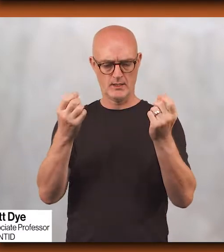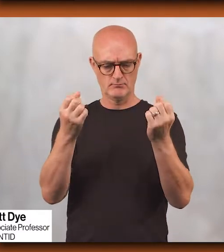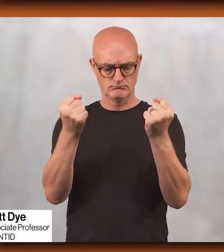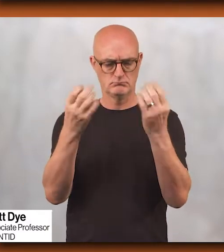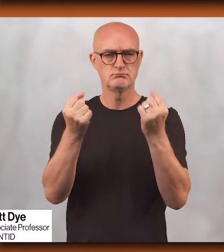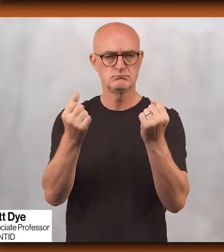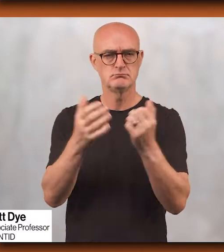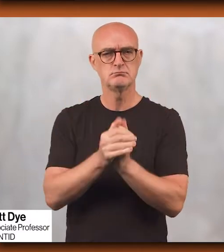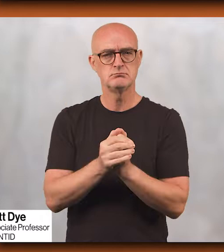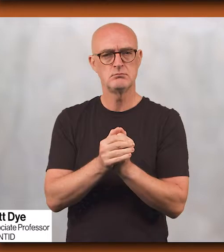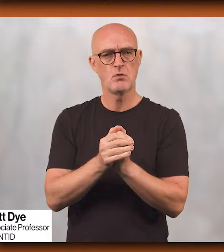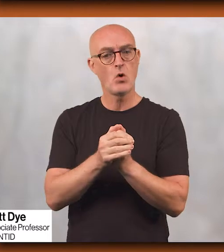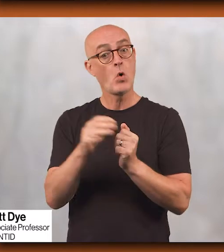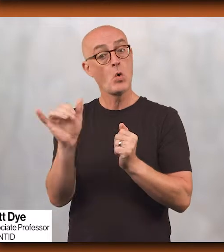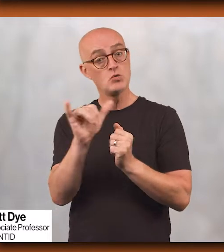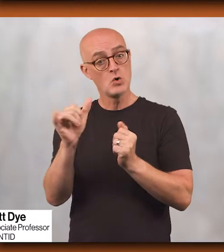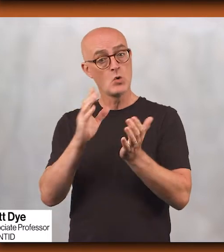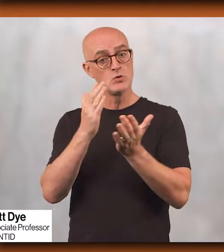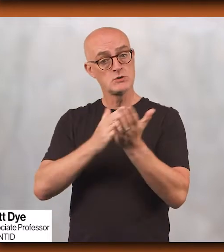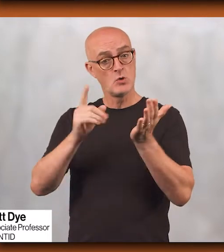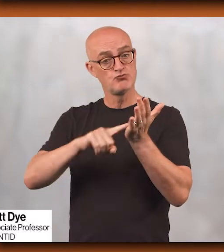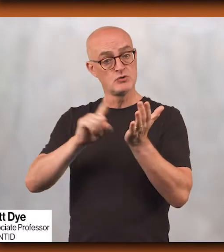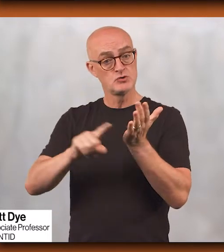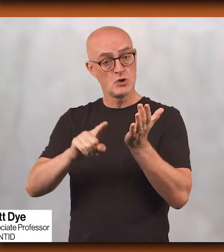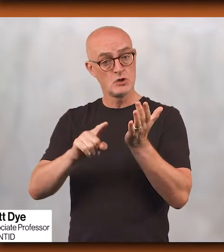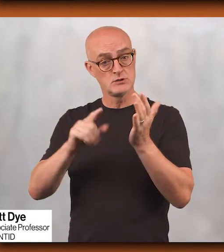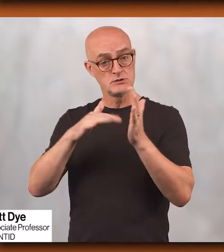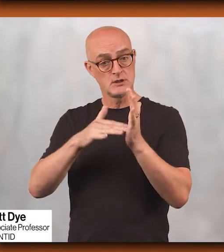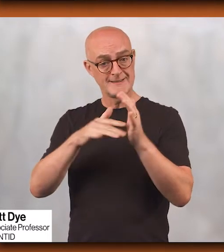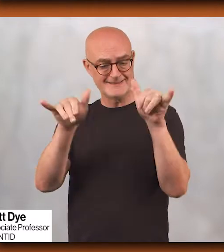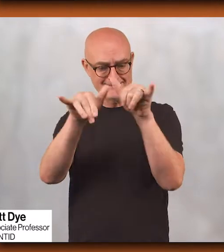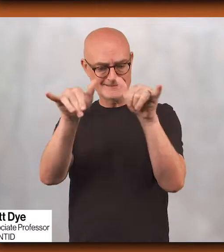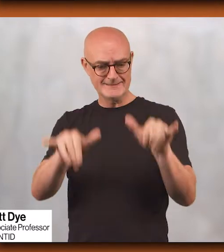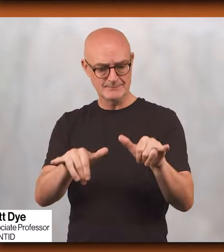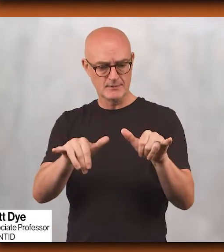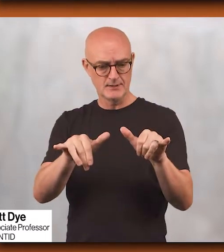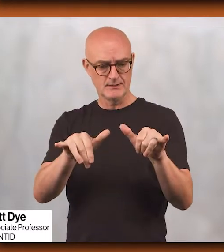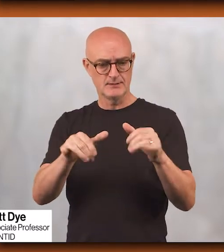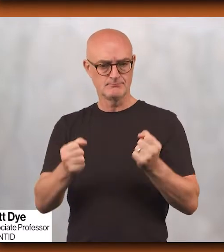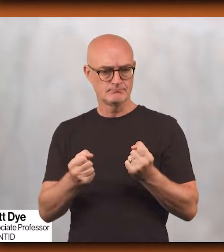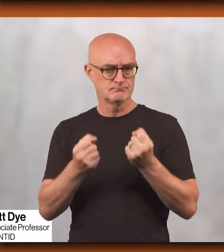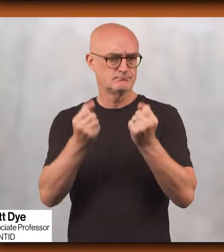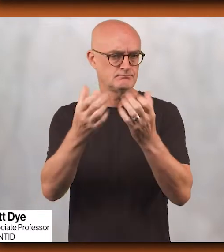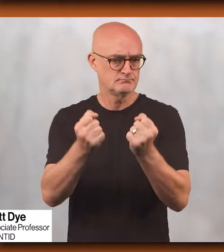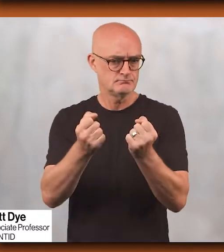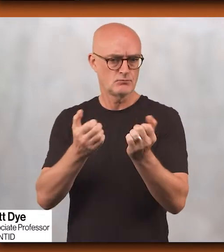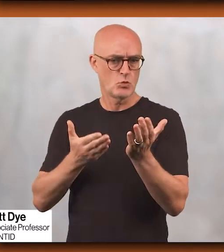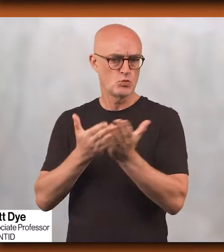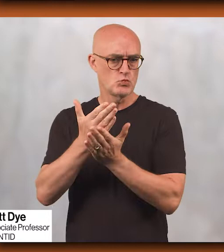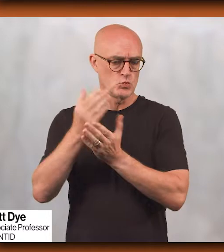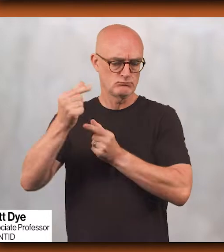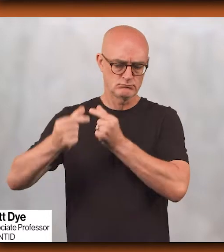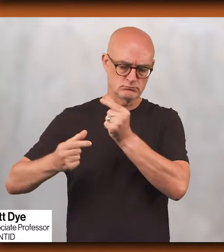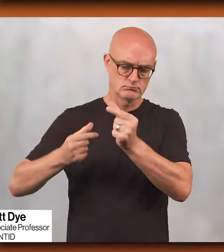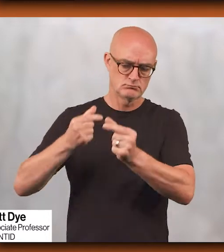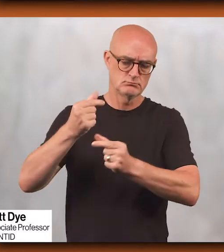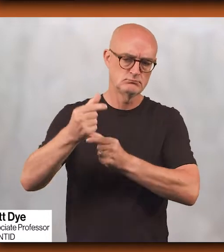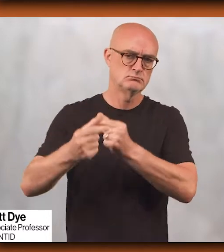the systematicity of gesture over generations using a computer vision approach, and also these approaches are helping us create